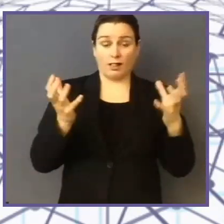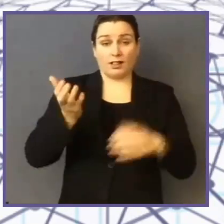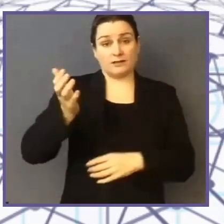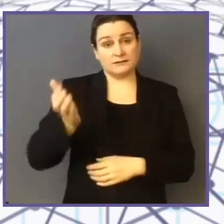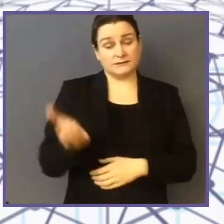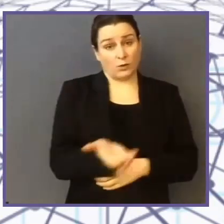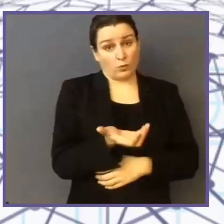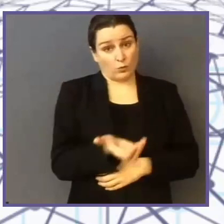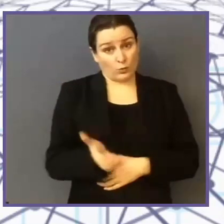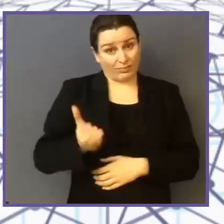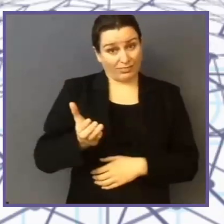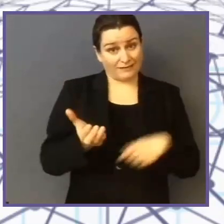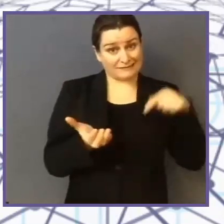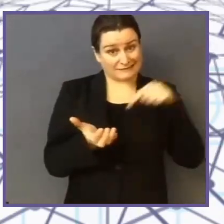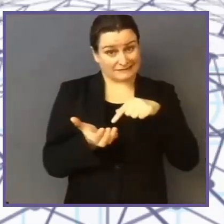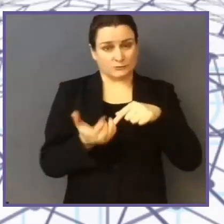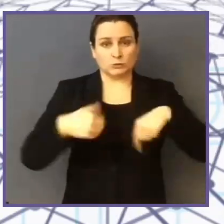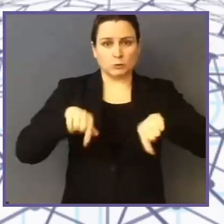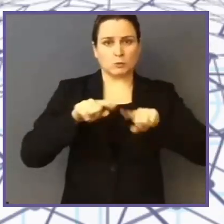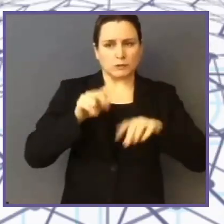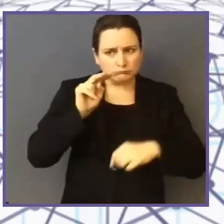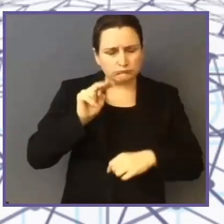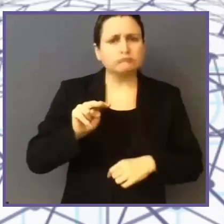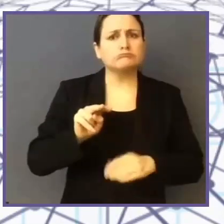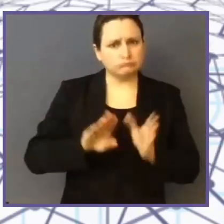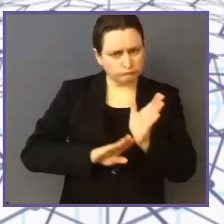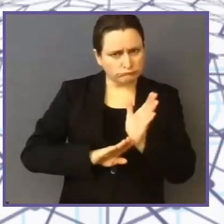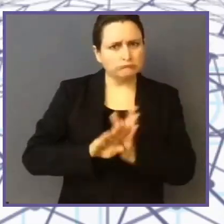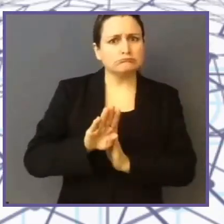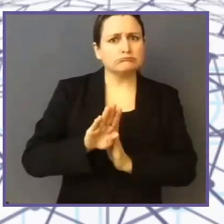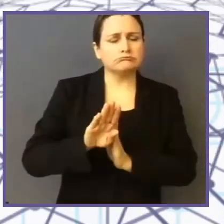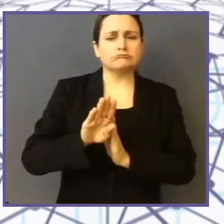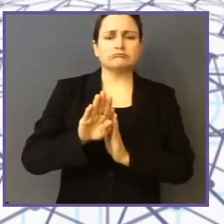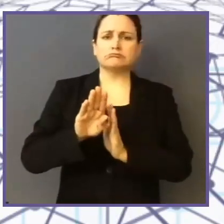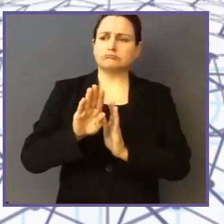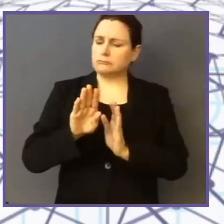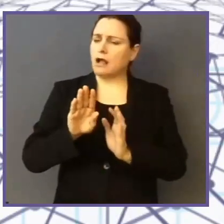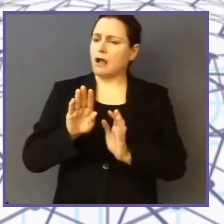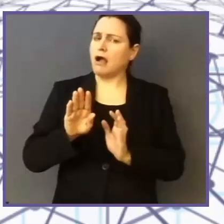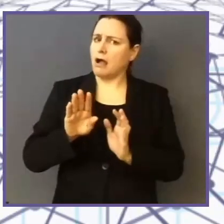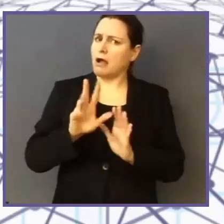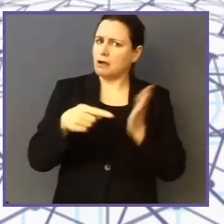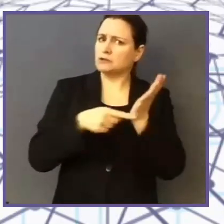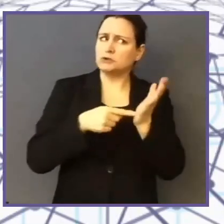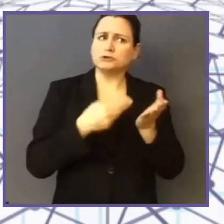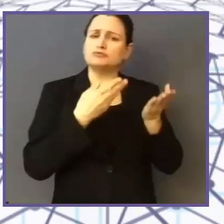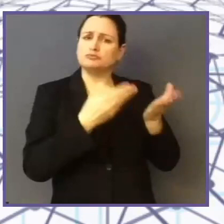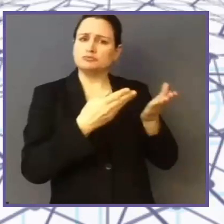to assistive technology is hampered when we look at before is and queue framework, the